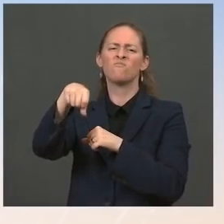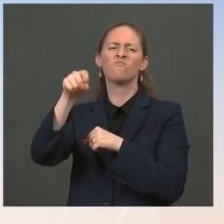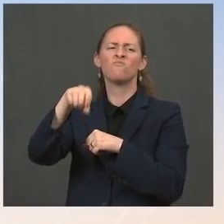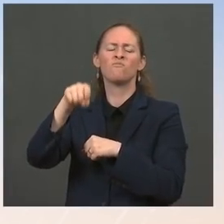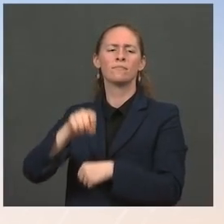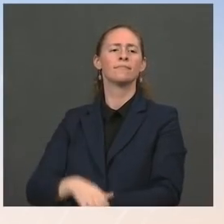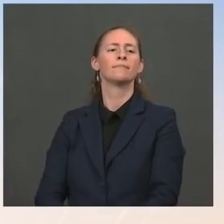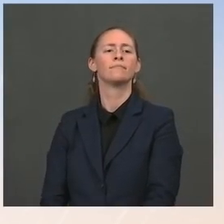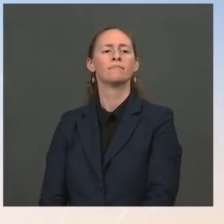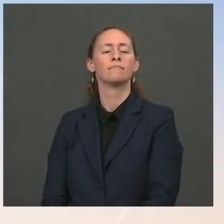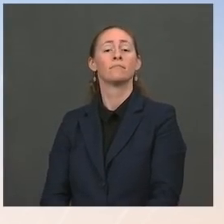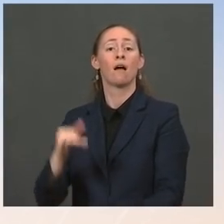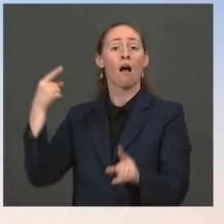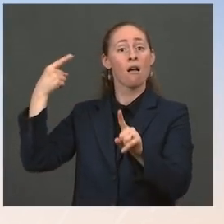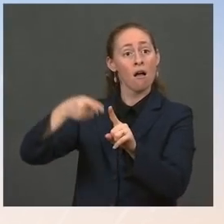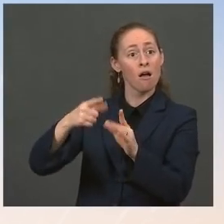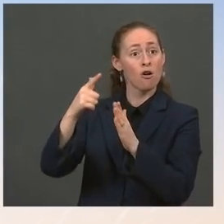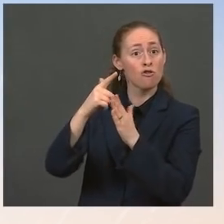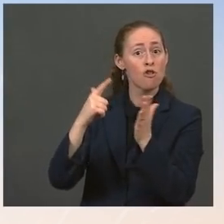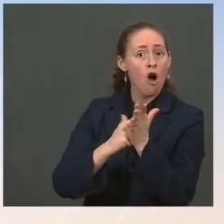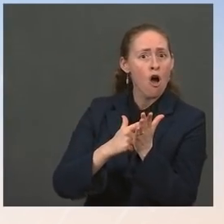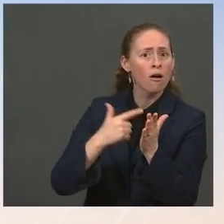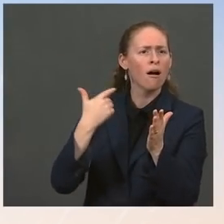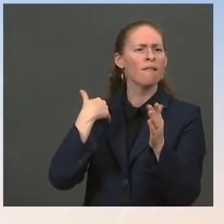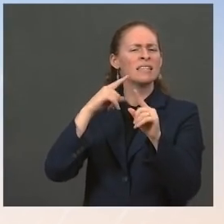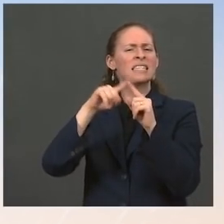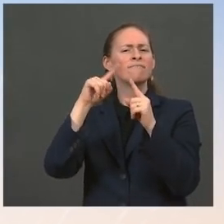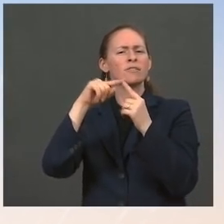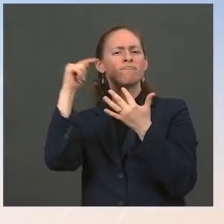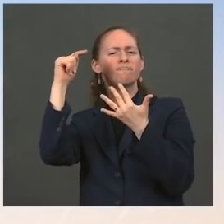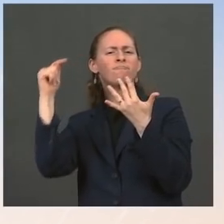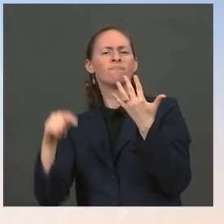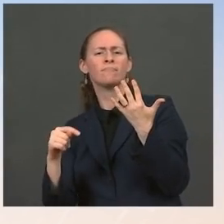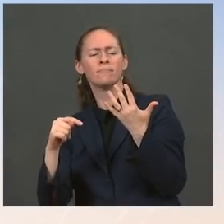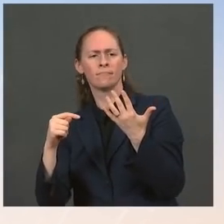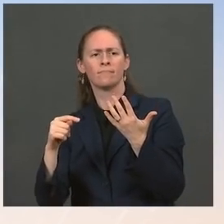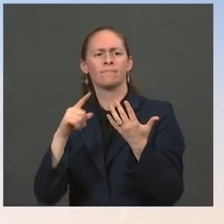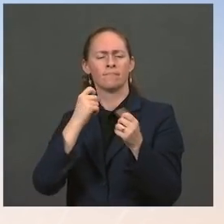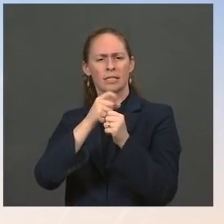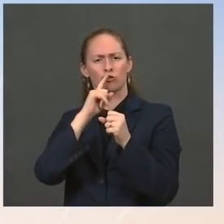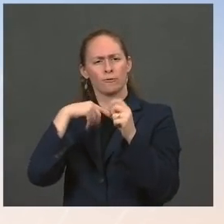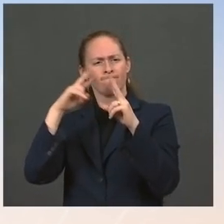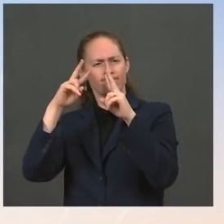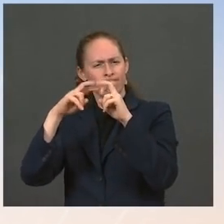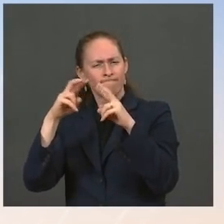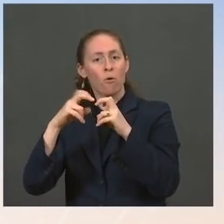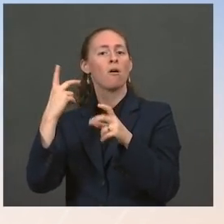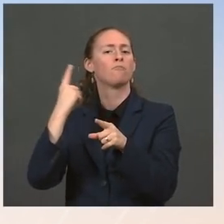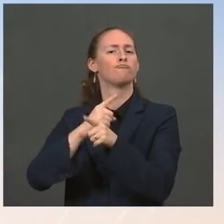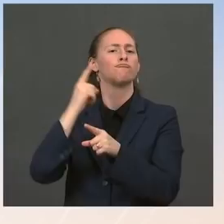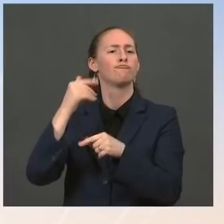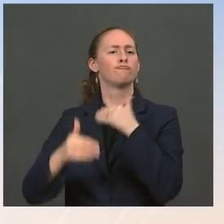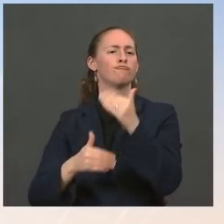that has several components, and so I just want to make sure I go through the proper process with that. The Press: On food shortages -- Ms. Psaki: Go ahead.